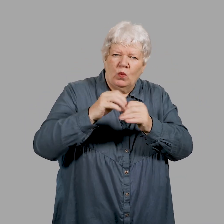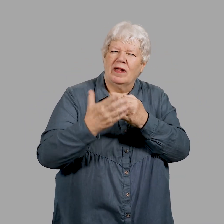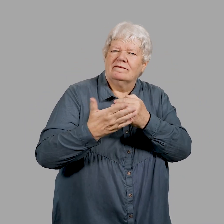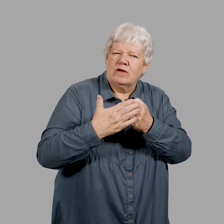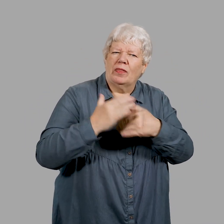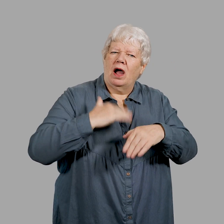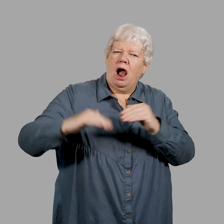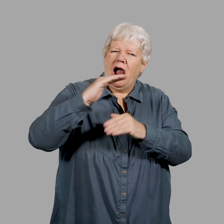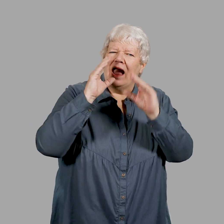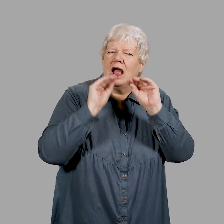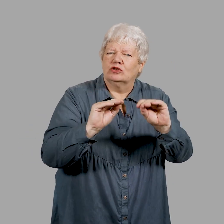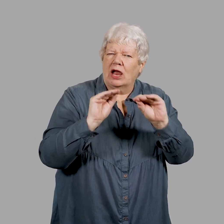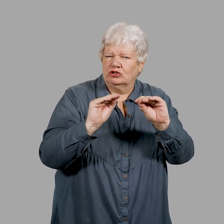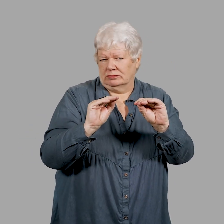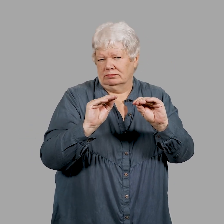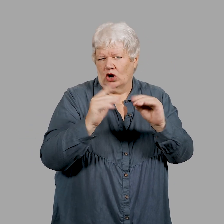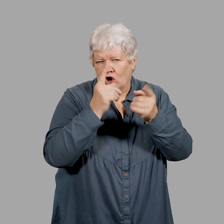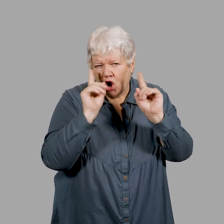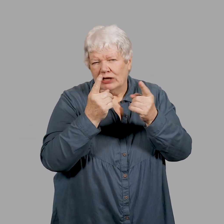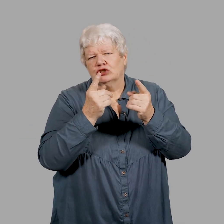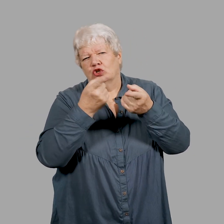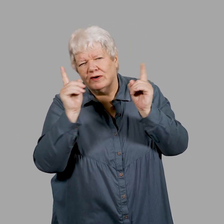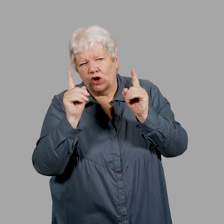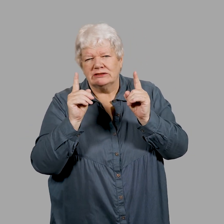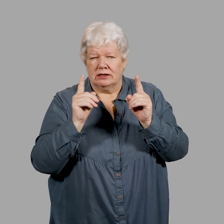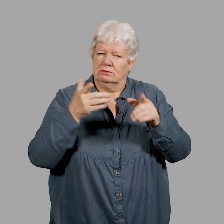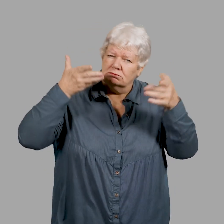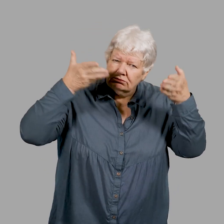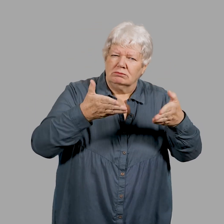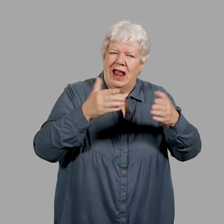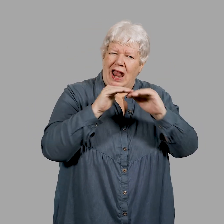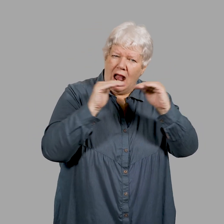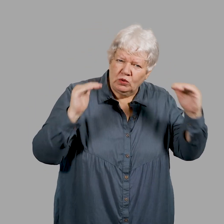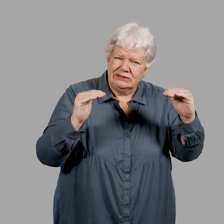to further and higher education, and specifically on equity